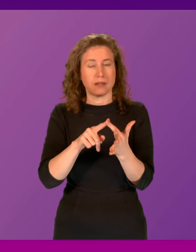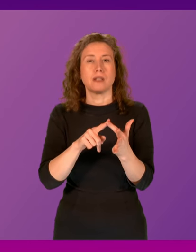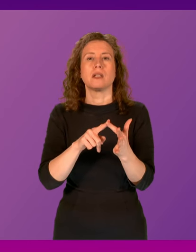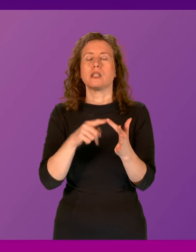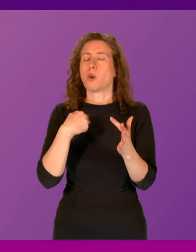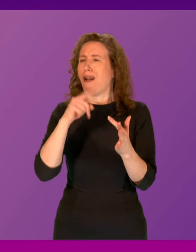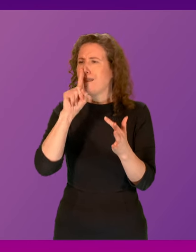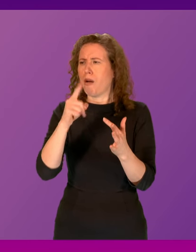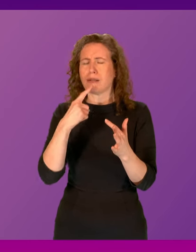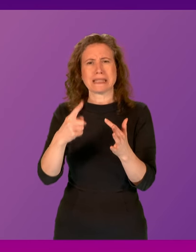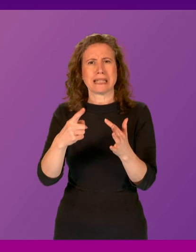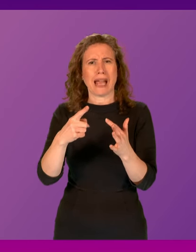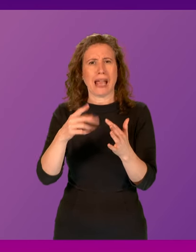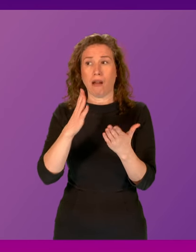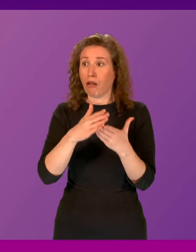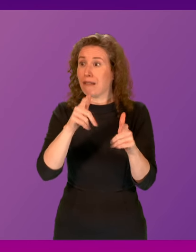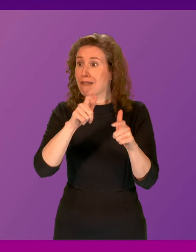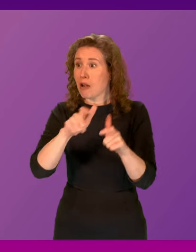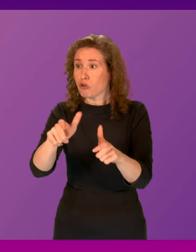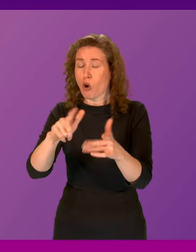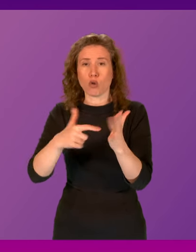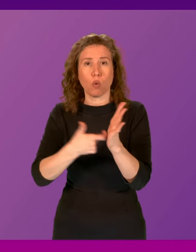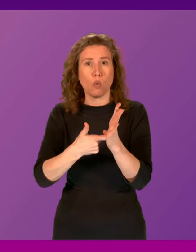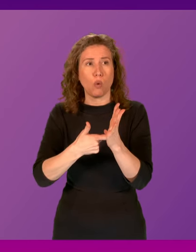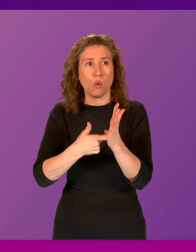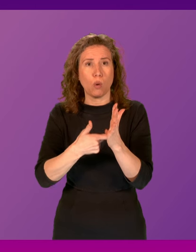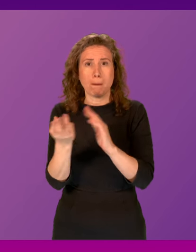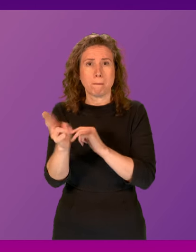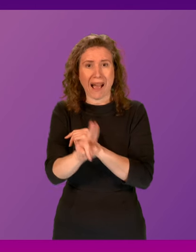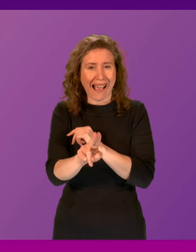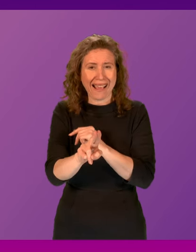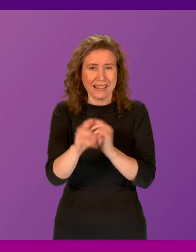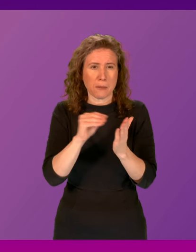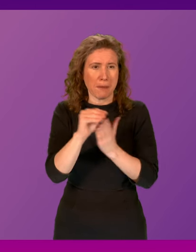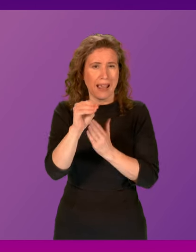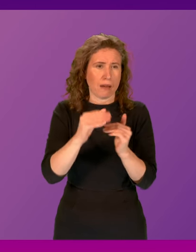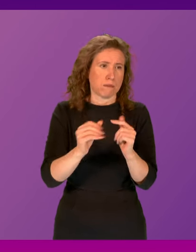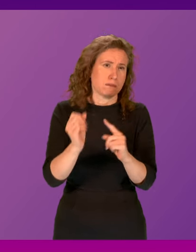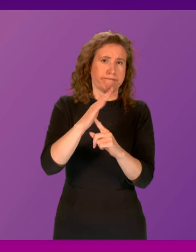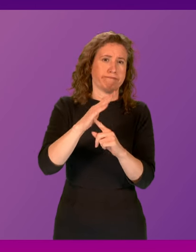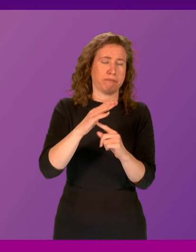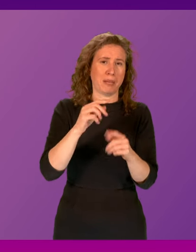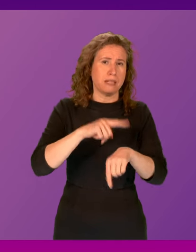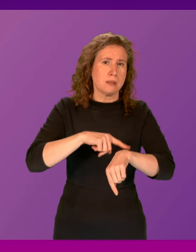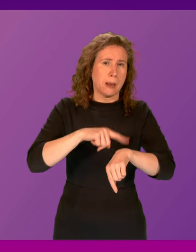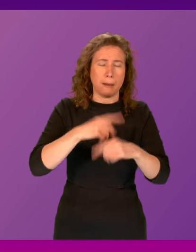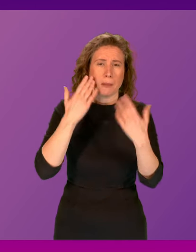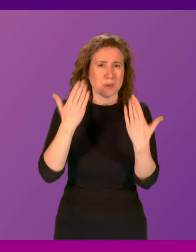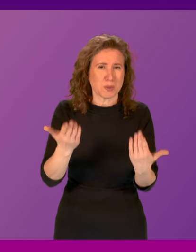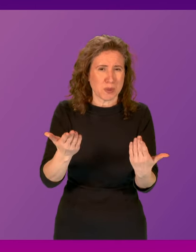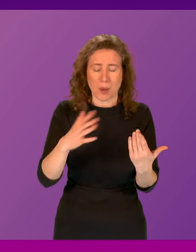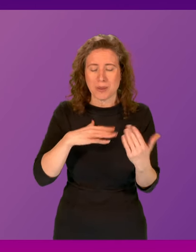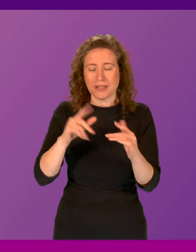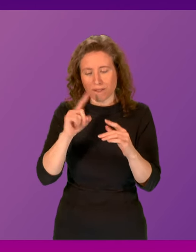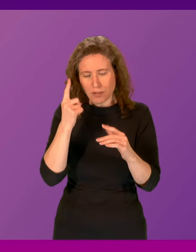to confirm whether the abolition of peak fares will become permanent ahead of a final evaluation.